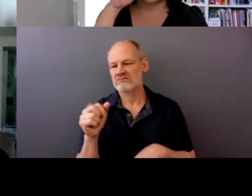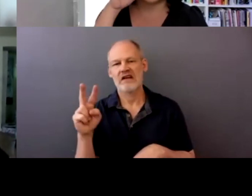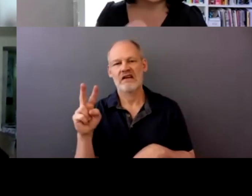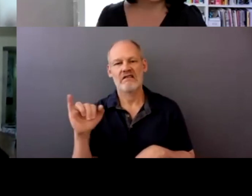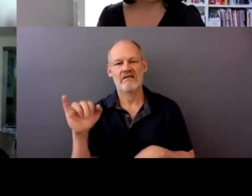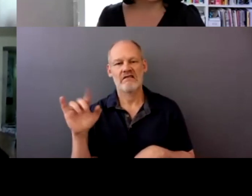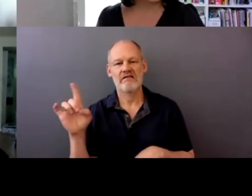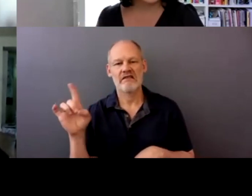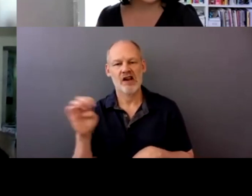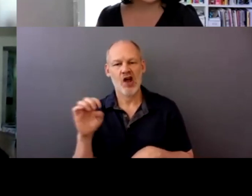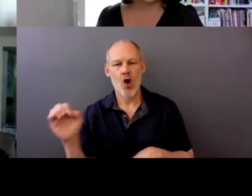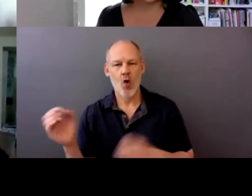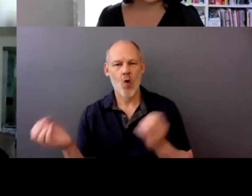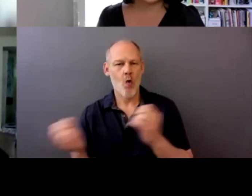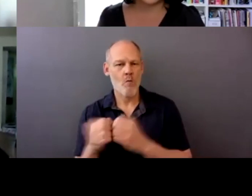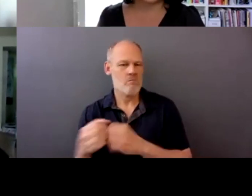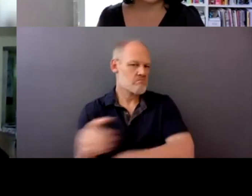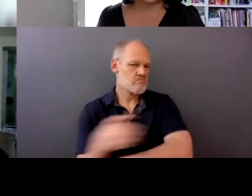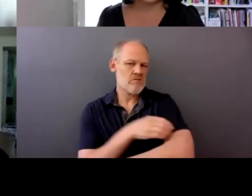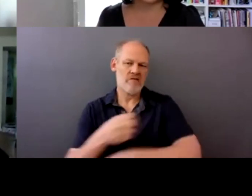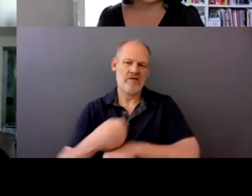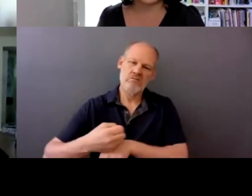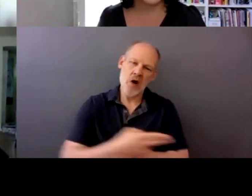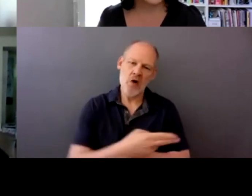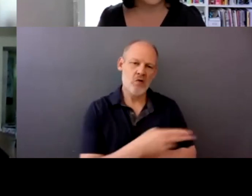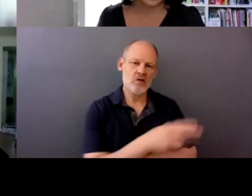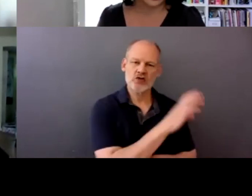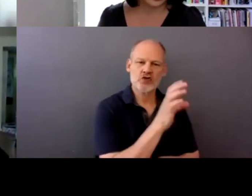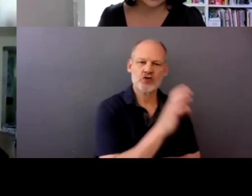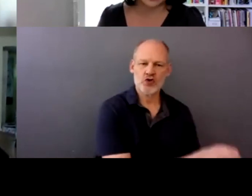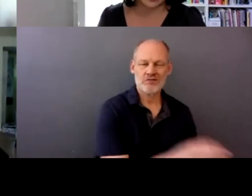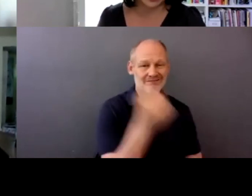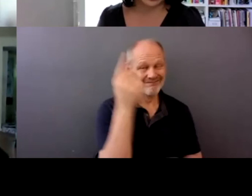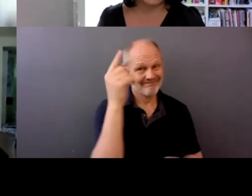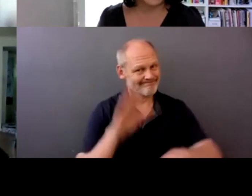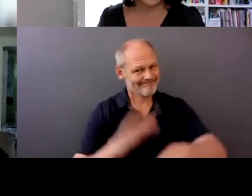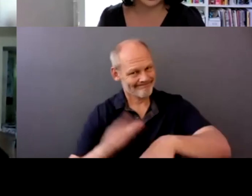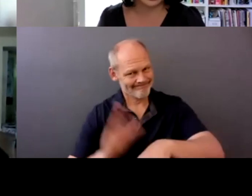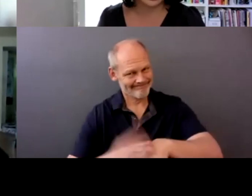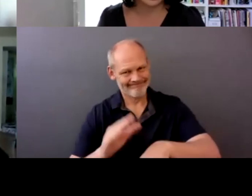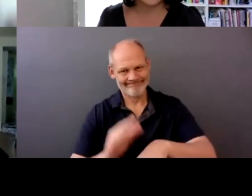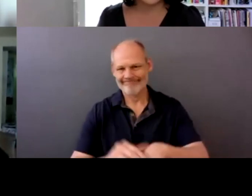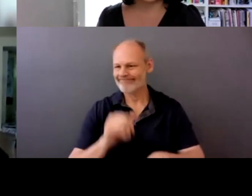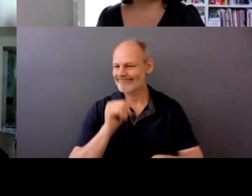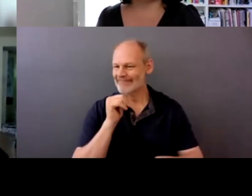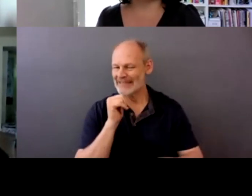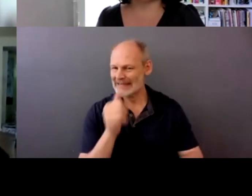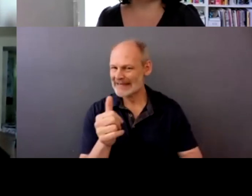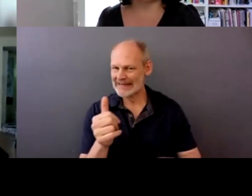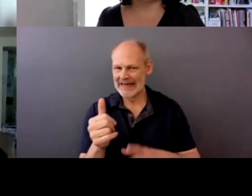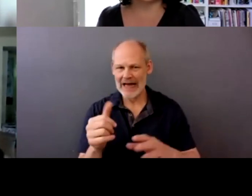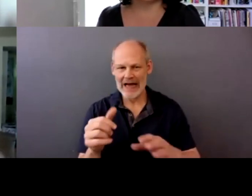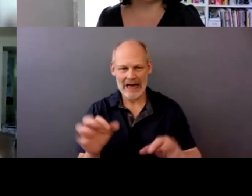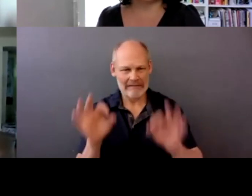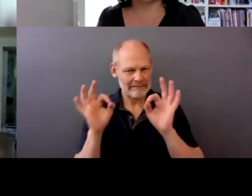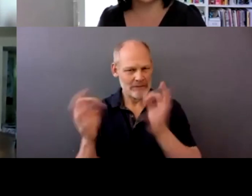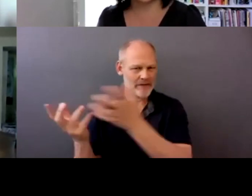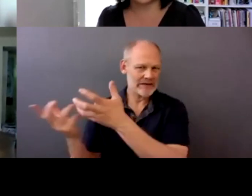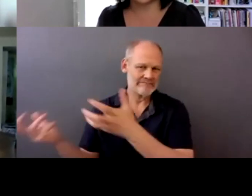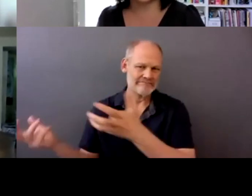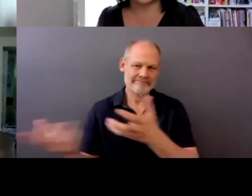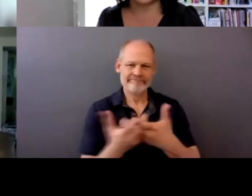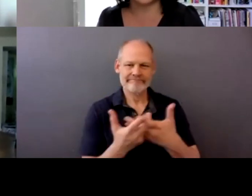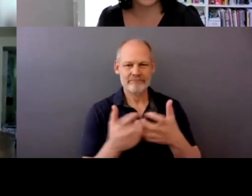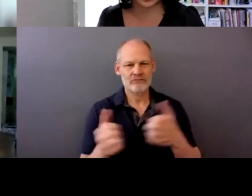It has limits. It doesn't have easy integration. I recently learned actually about another service